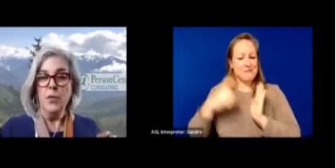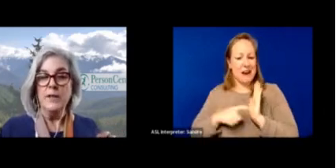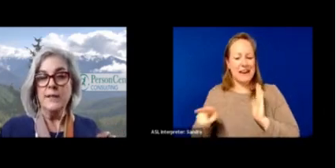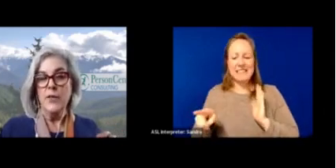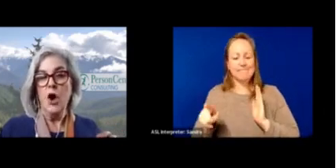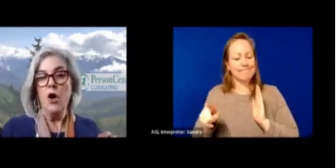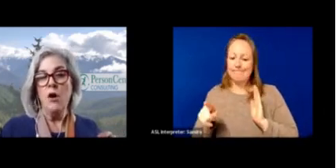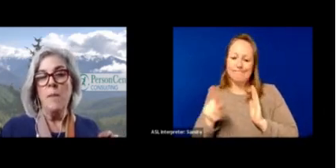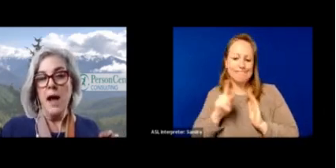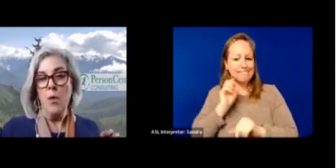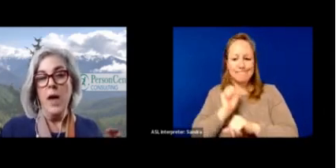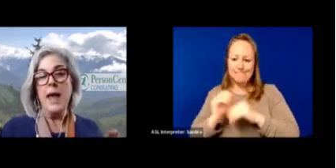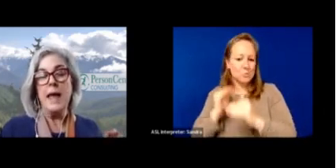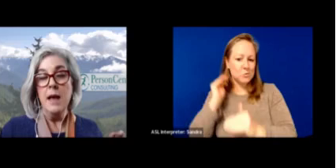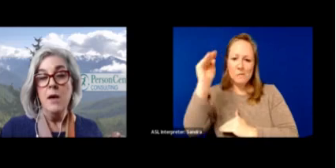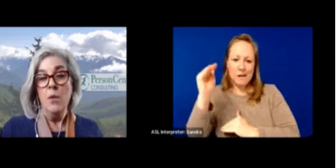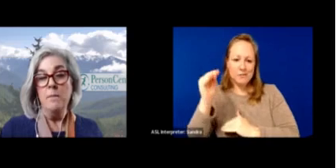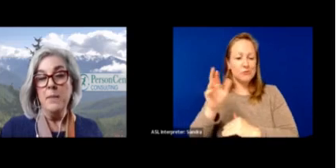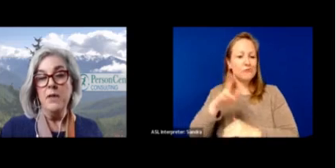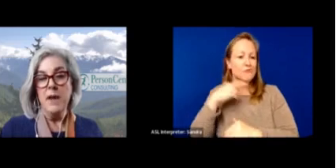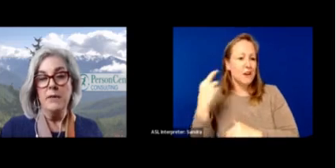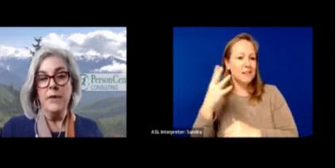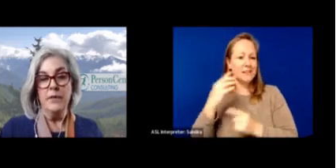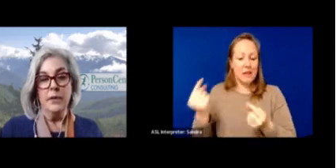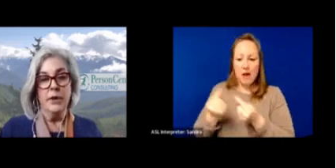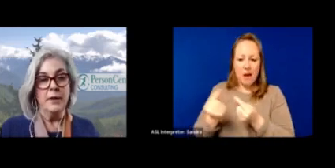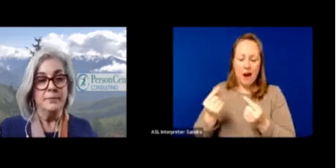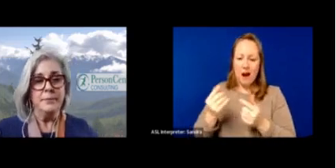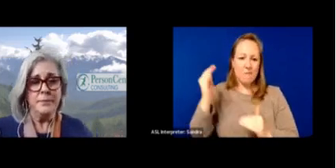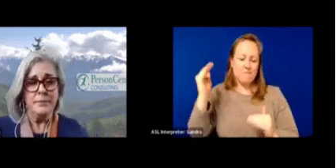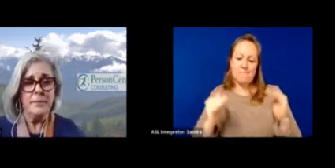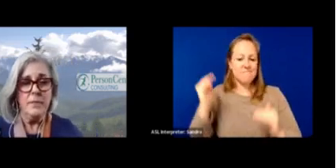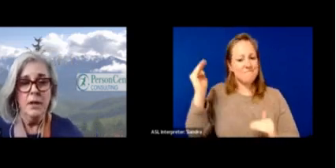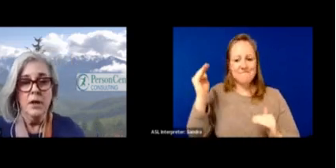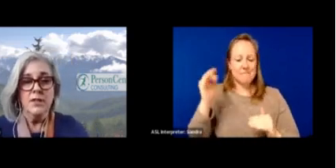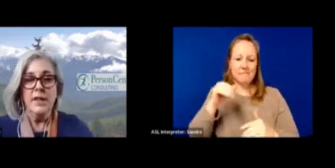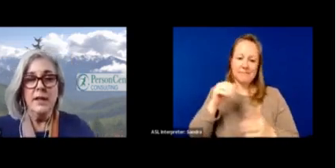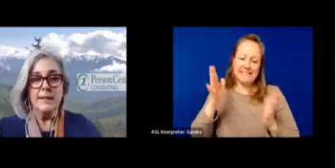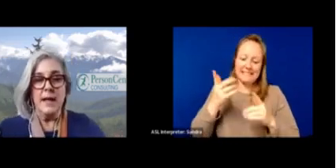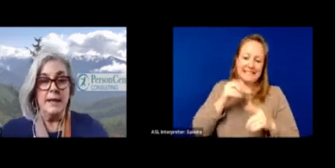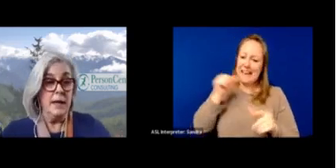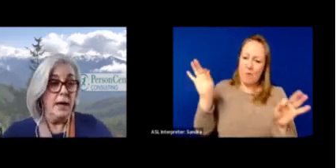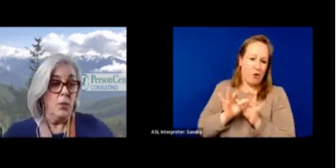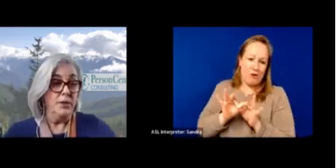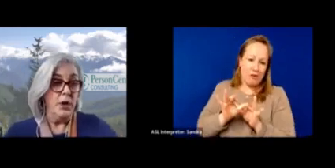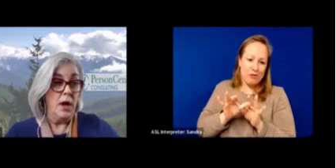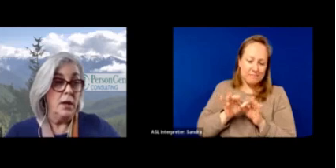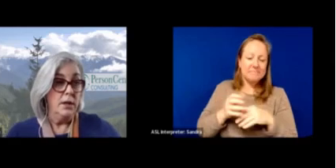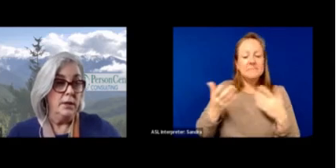little bit about, then the federal rules and regulations. So this is by no means the reason why the reason I bring